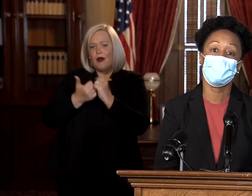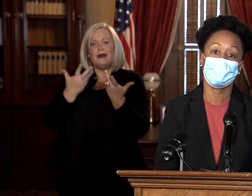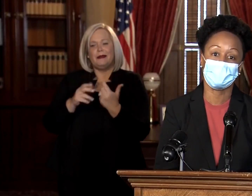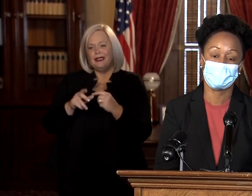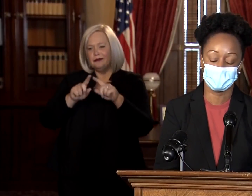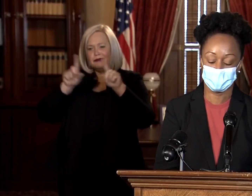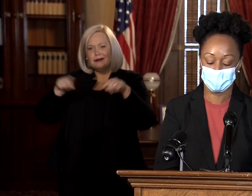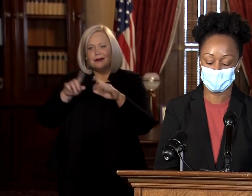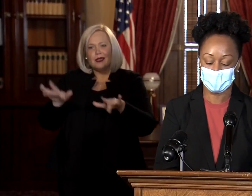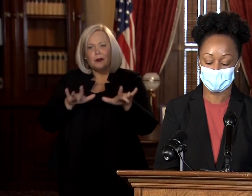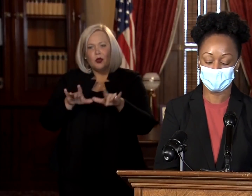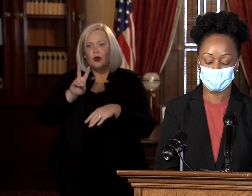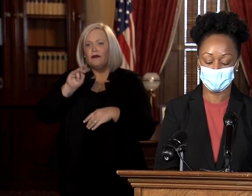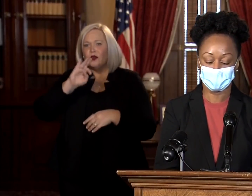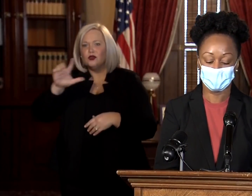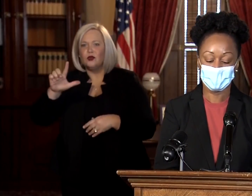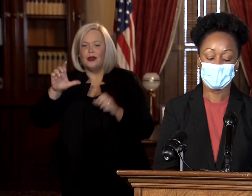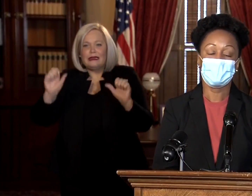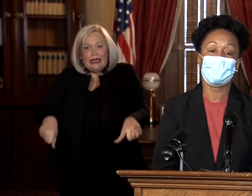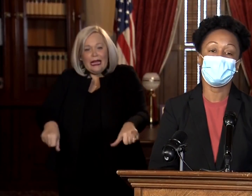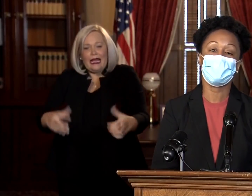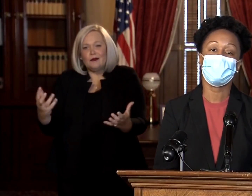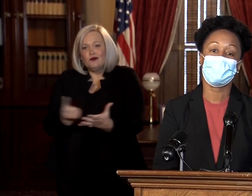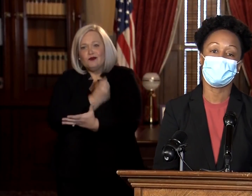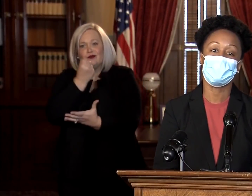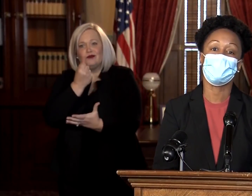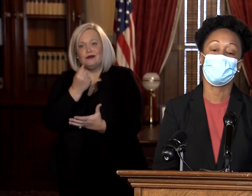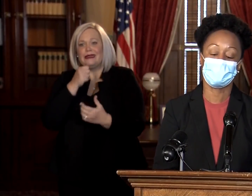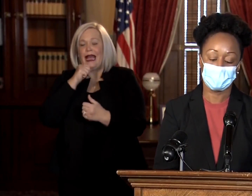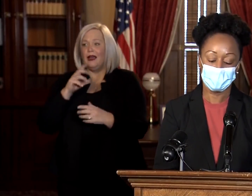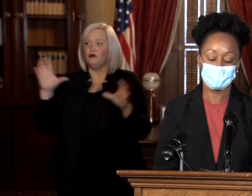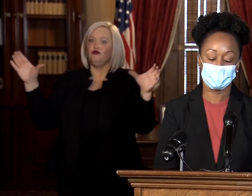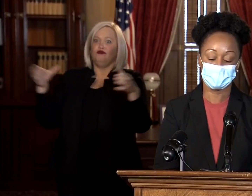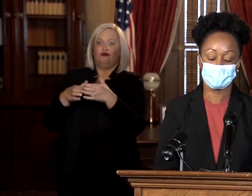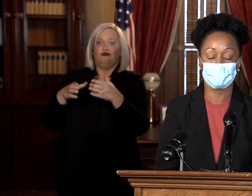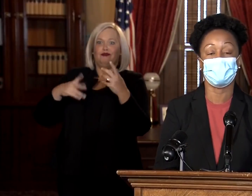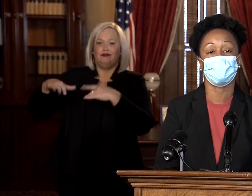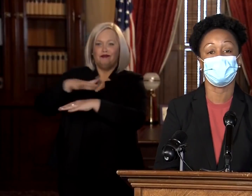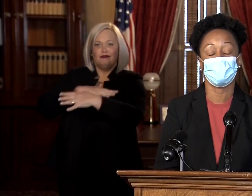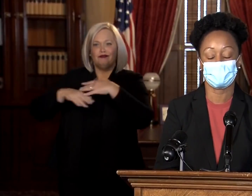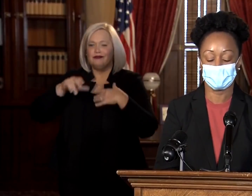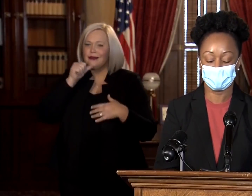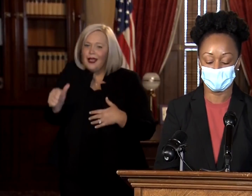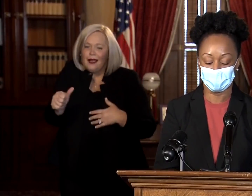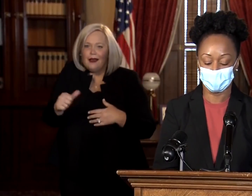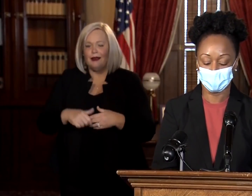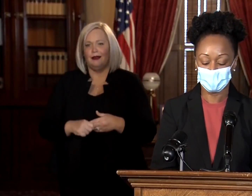Try creative ways to ring in the new year with virtual calls with new year with virtual calls with family and friends. family and friends. Let’s just get through the rest Let’s just get through the rest of this holiday season and give